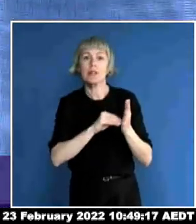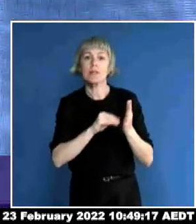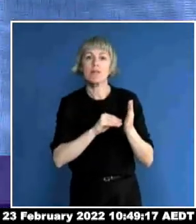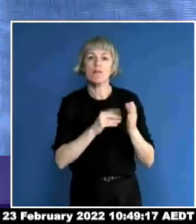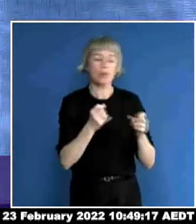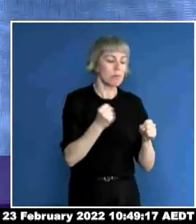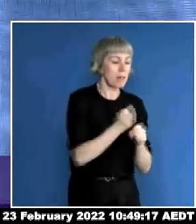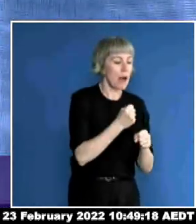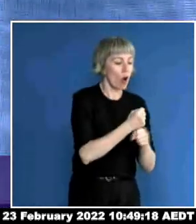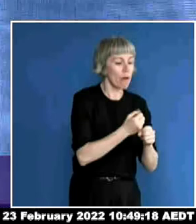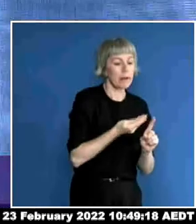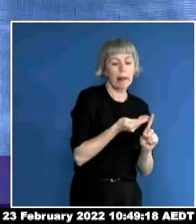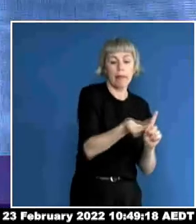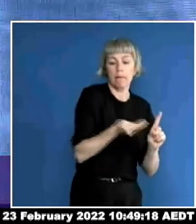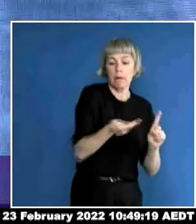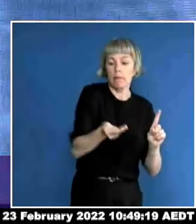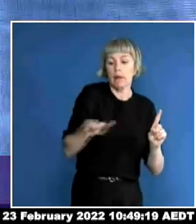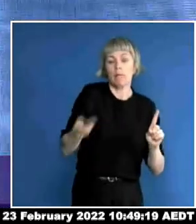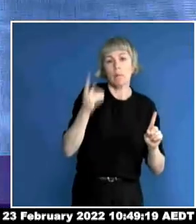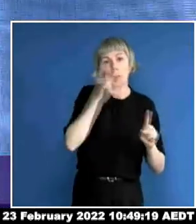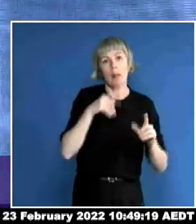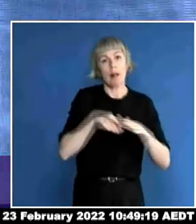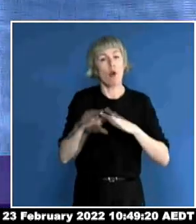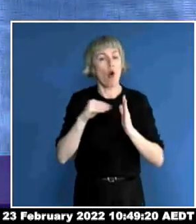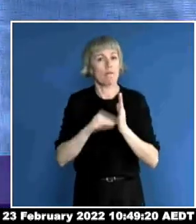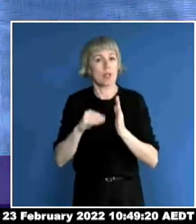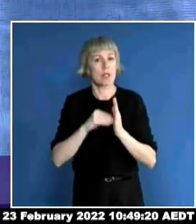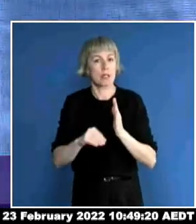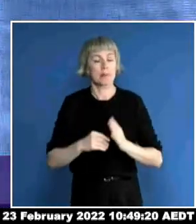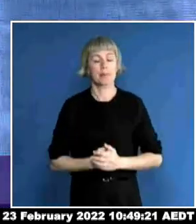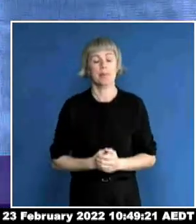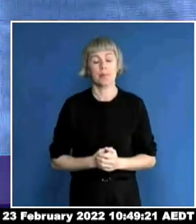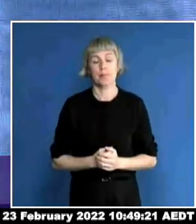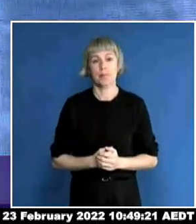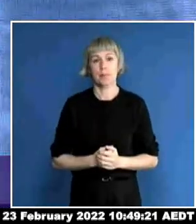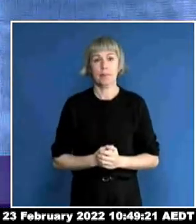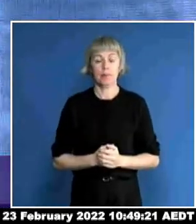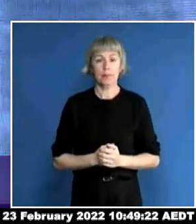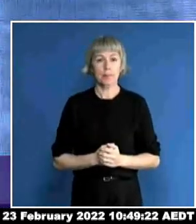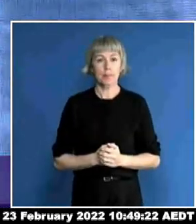Initial participants began working in the BusyBeans program in March 2019.